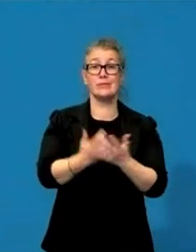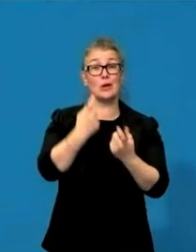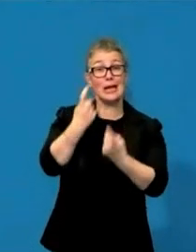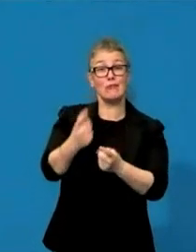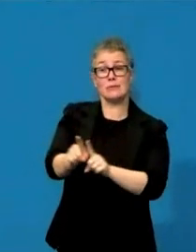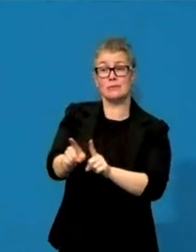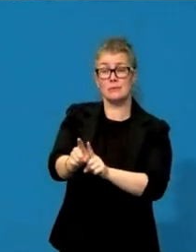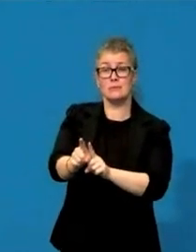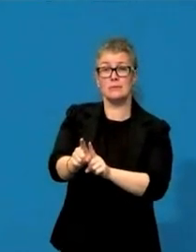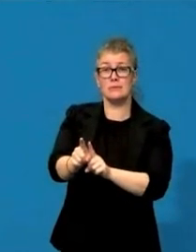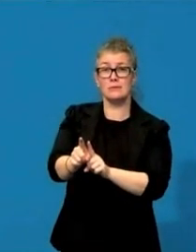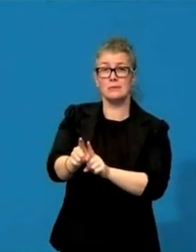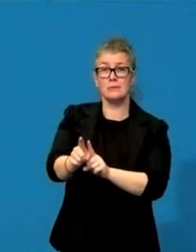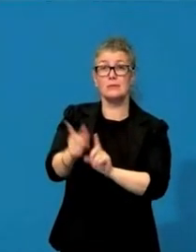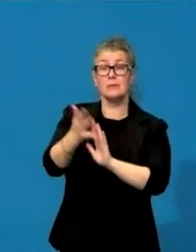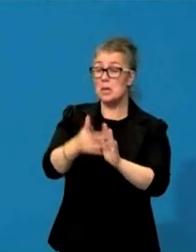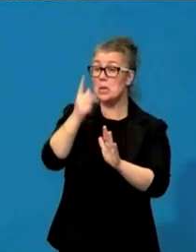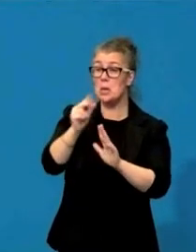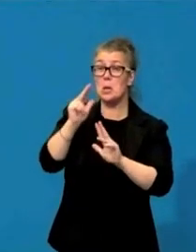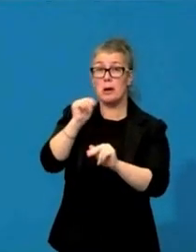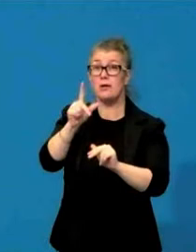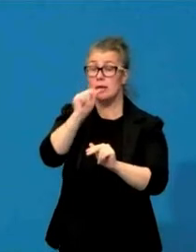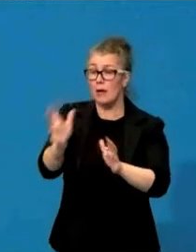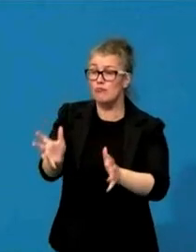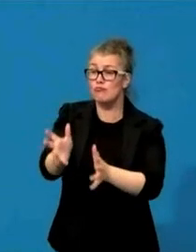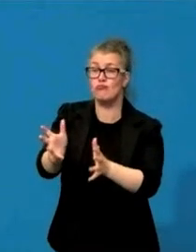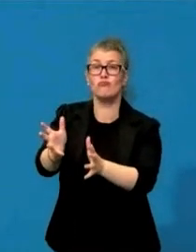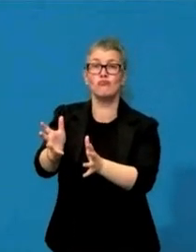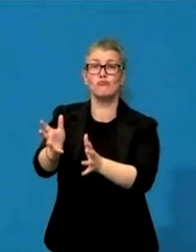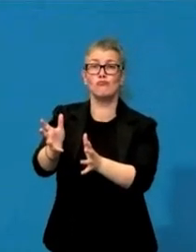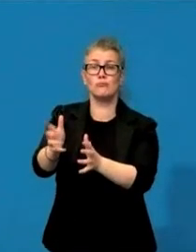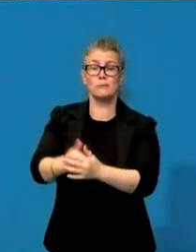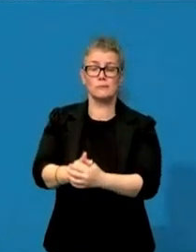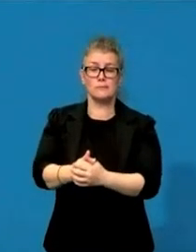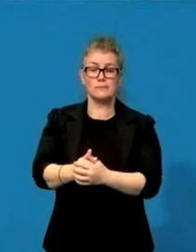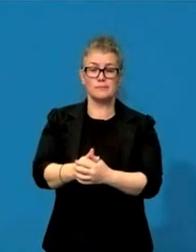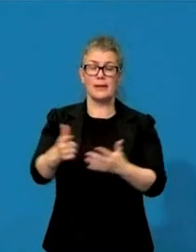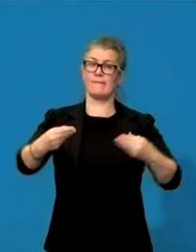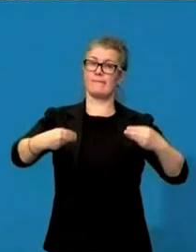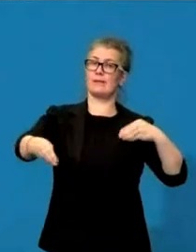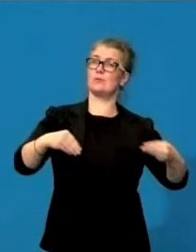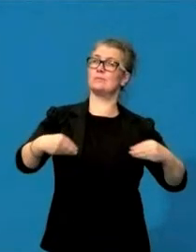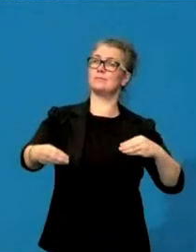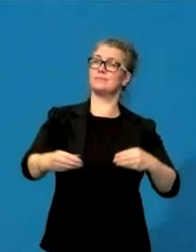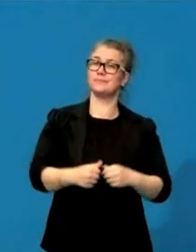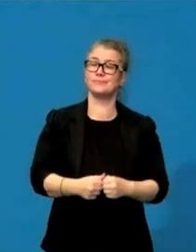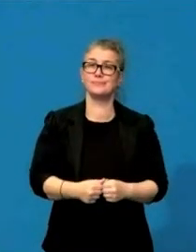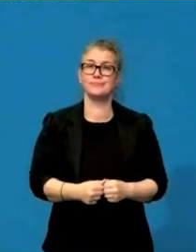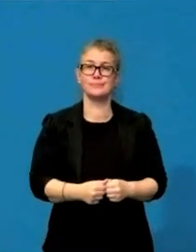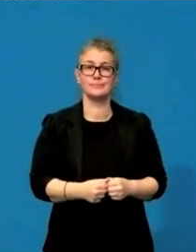to be able to look after - and Tristan. And I guess that's - that's the flexibility we're saying, you know, that the Commission